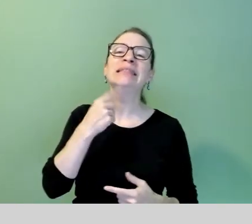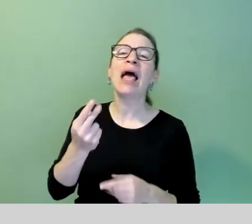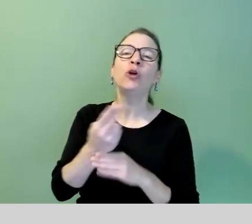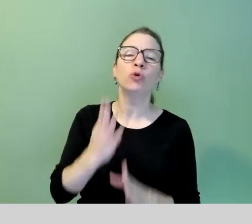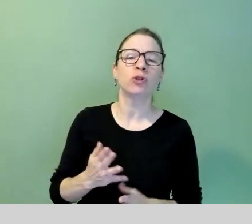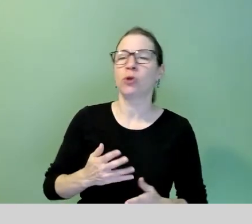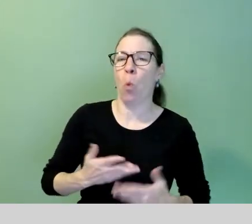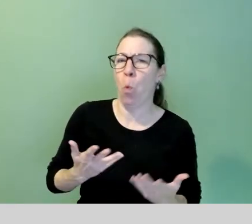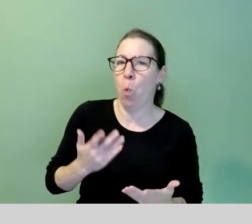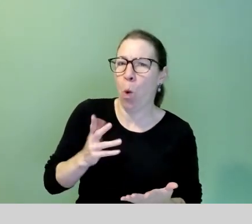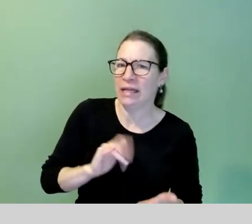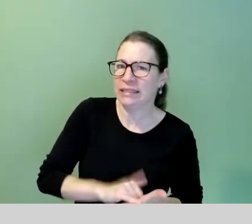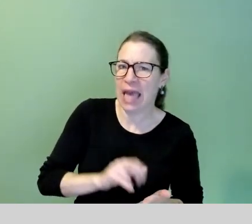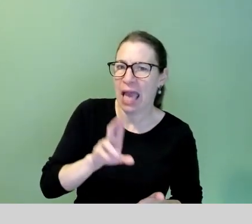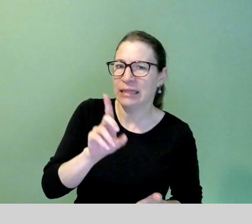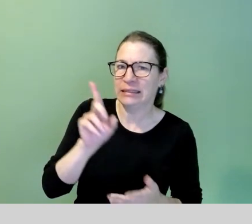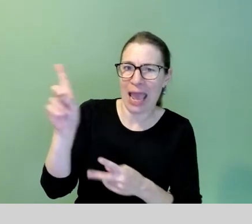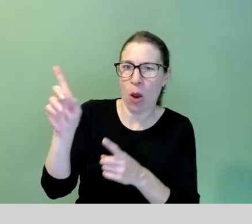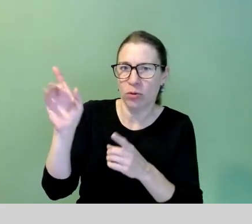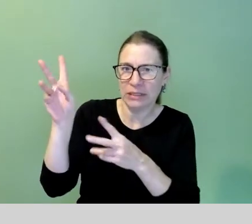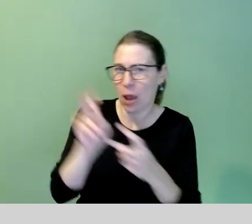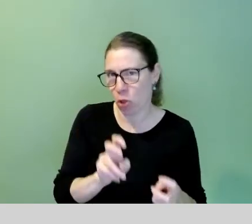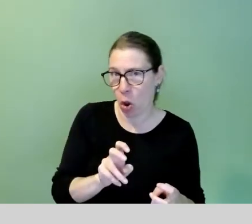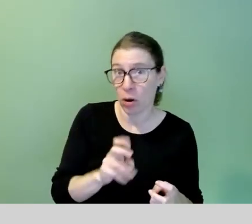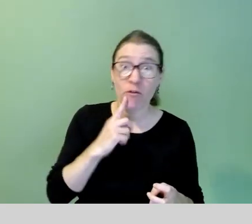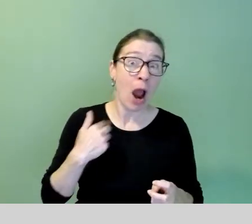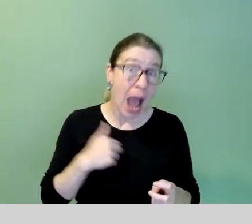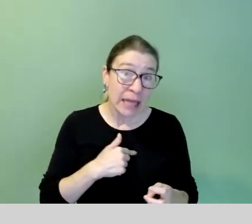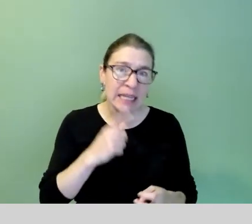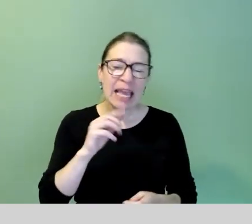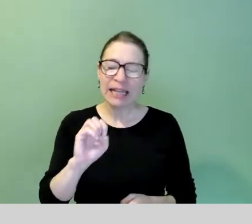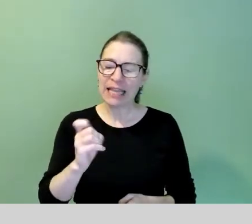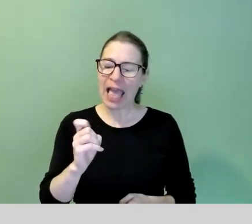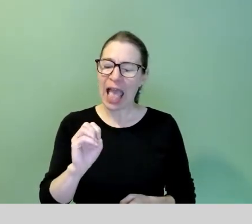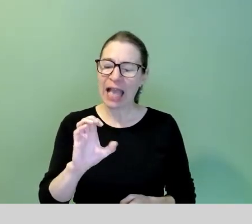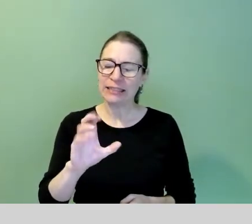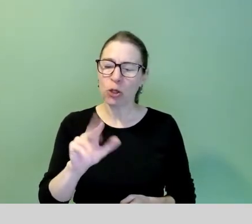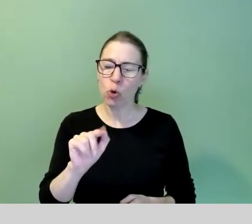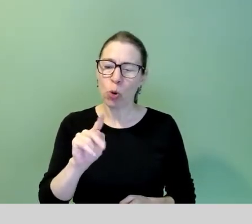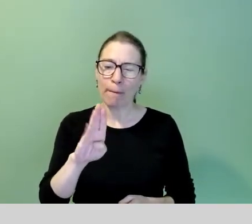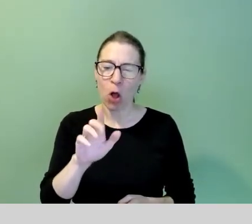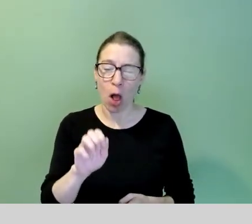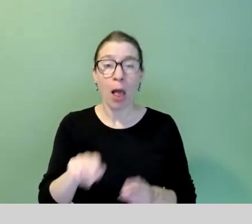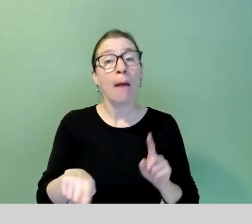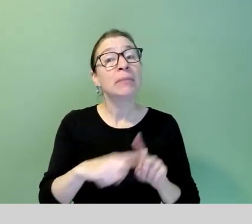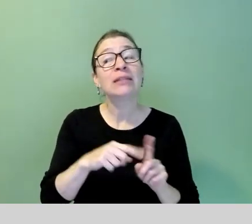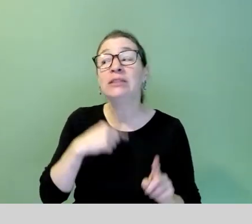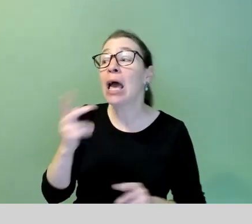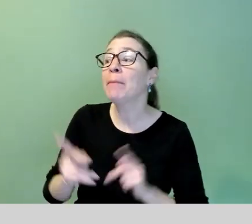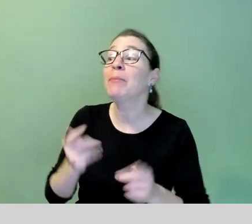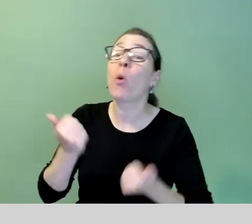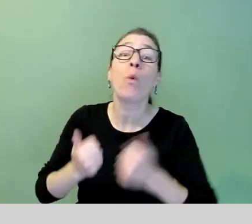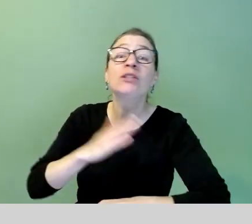In our case, an executable, and also which platform you can install or run it on. In my case, this is a windows installer.